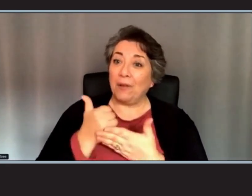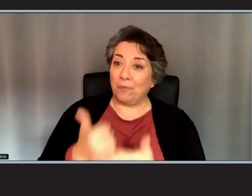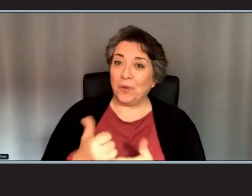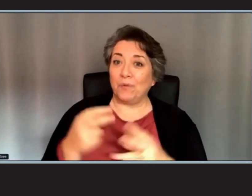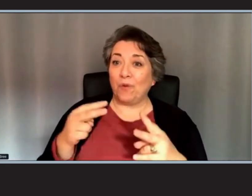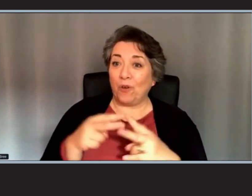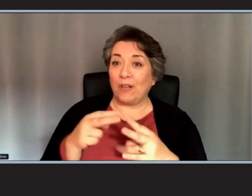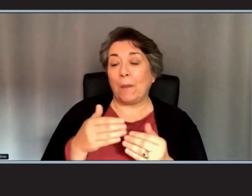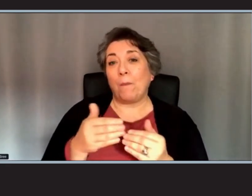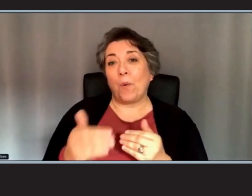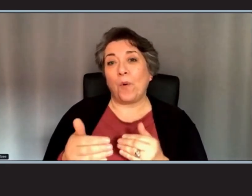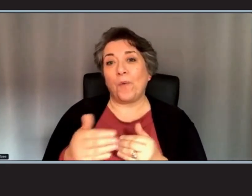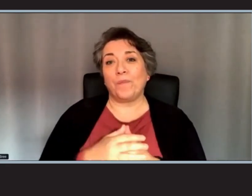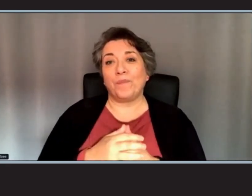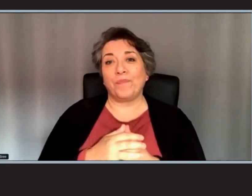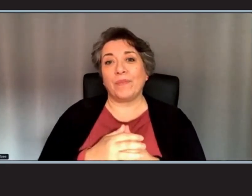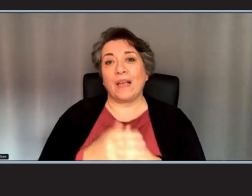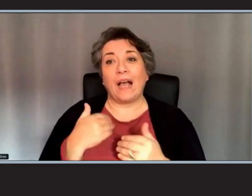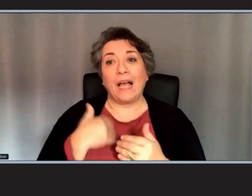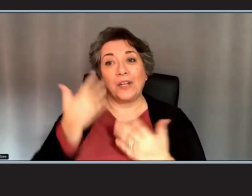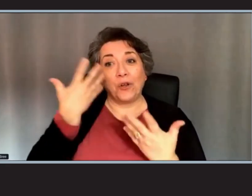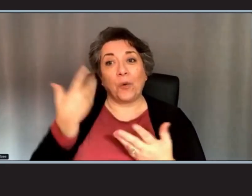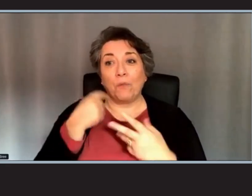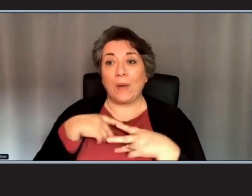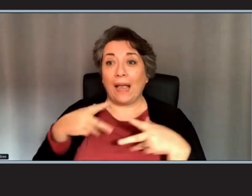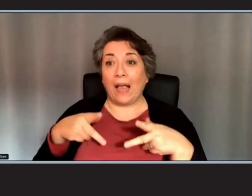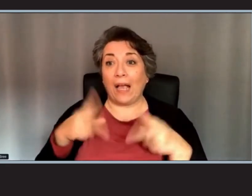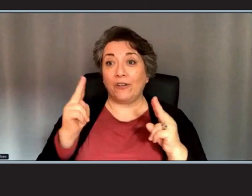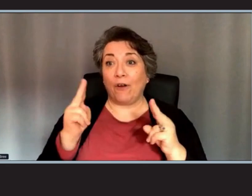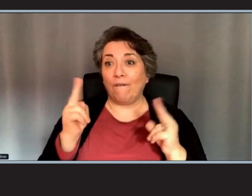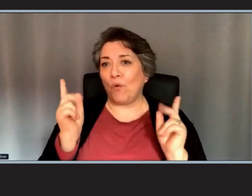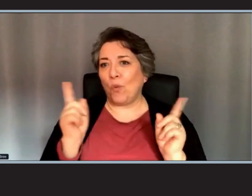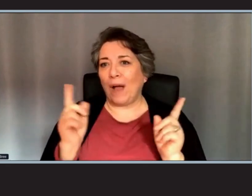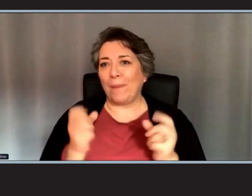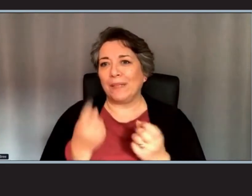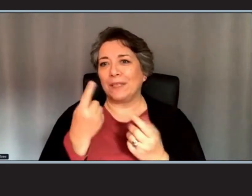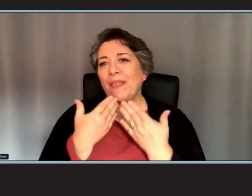I don't know whether I'm just going to get cut off but thanks very much, and thanks again